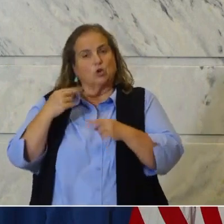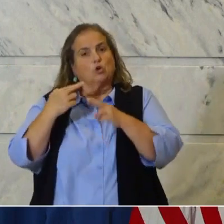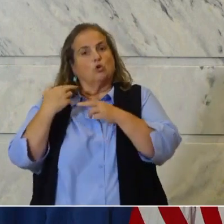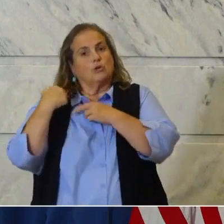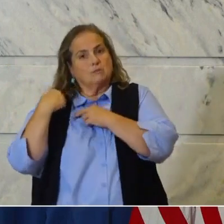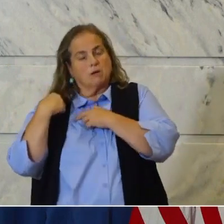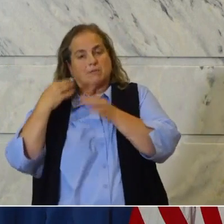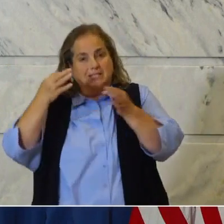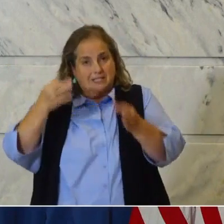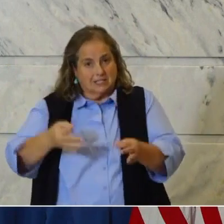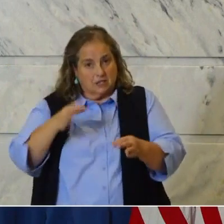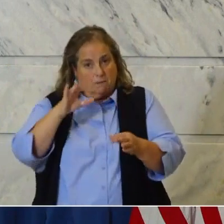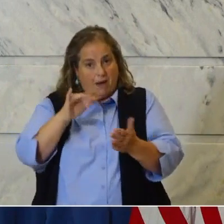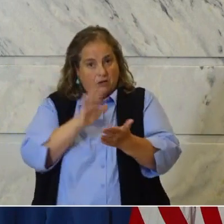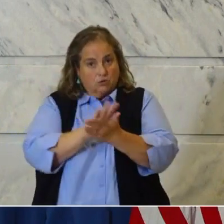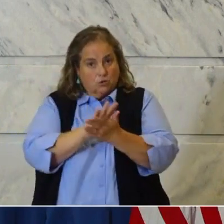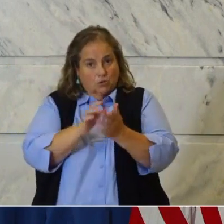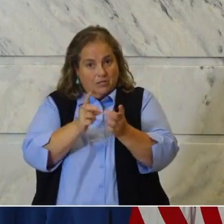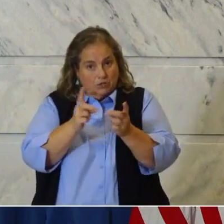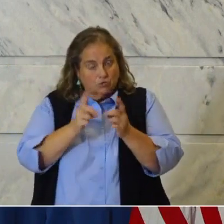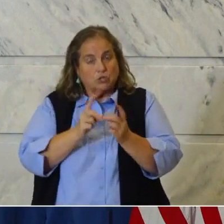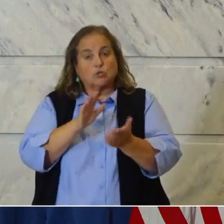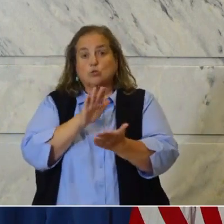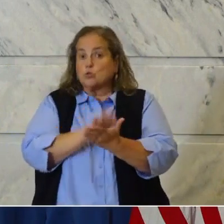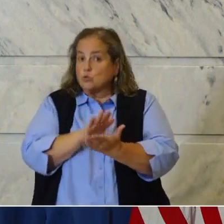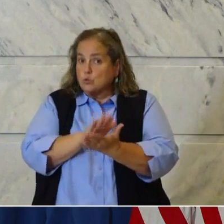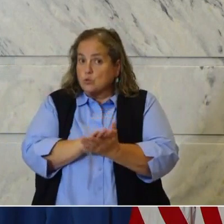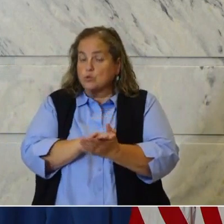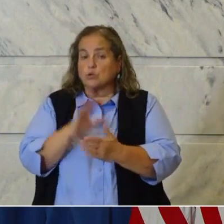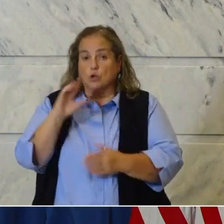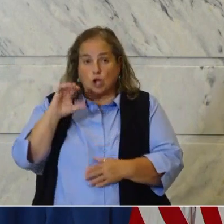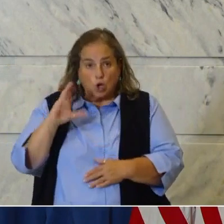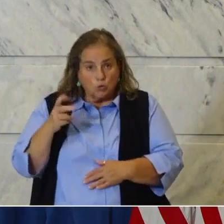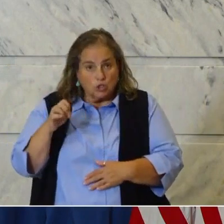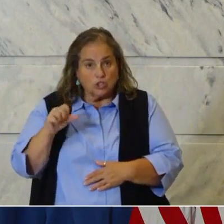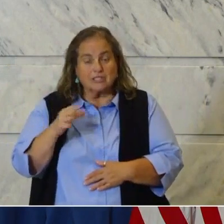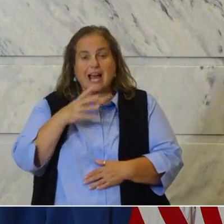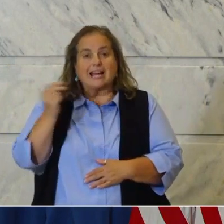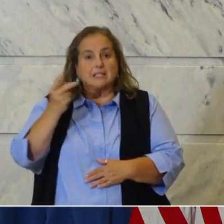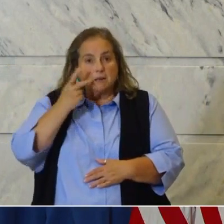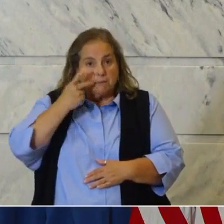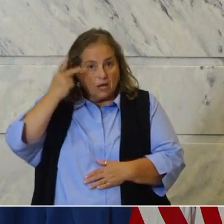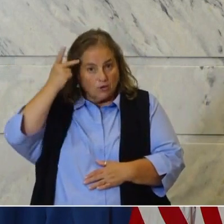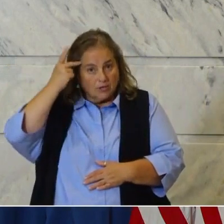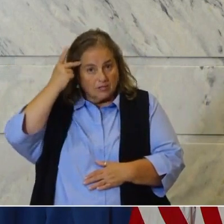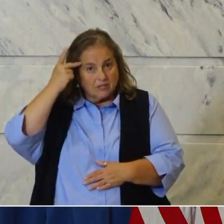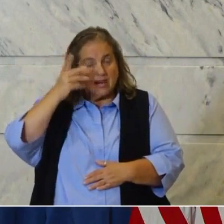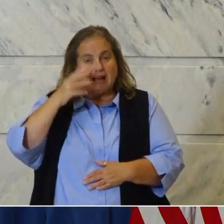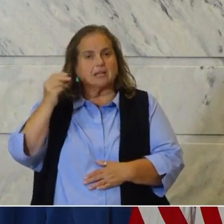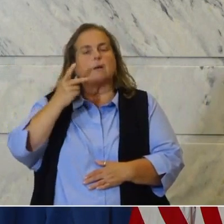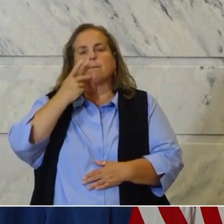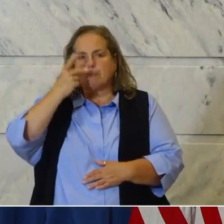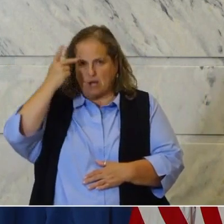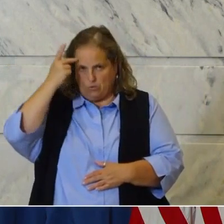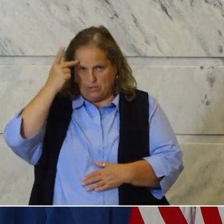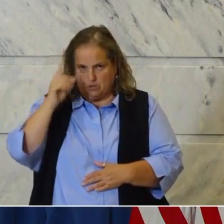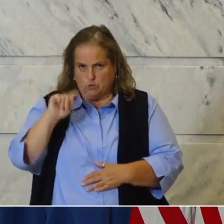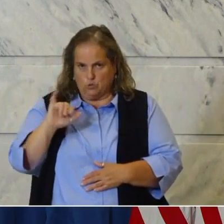school district's schools, coaches and parents and parents. I mean, right now